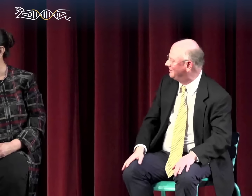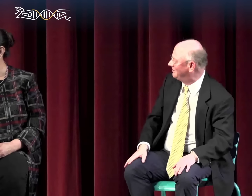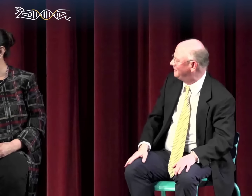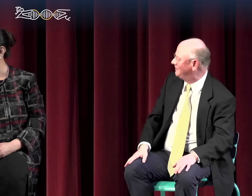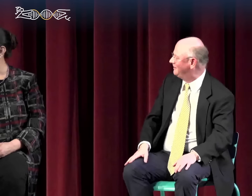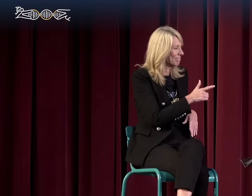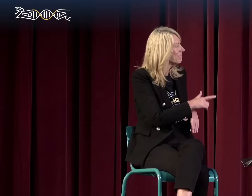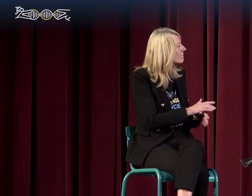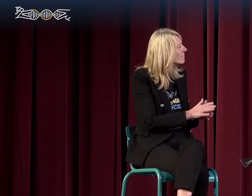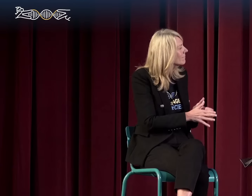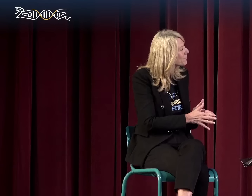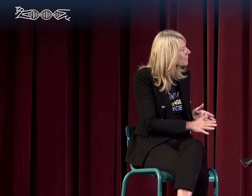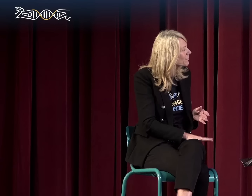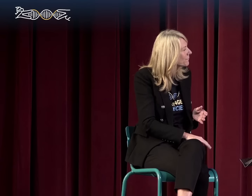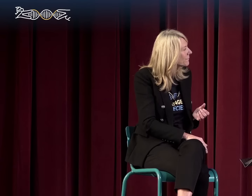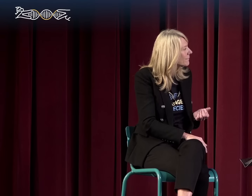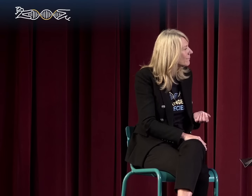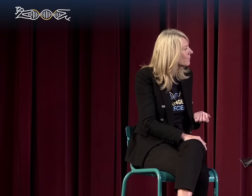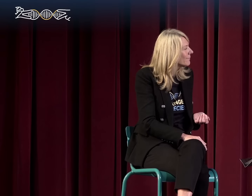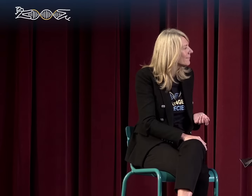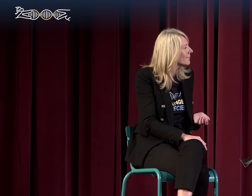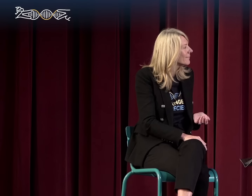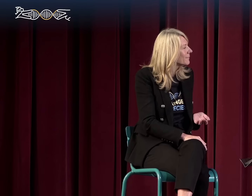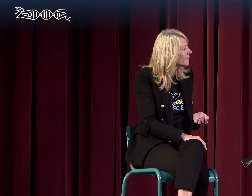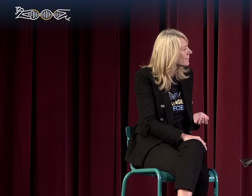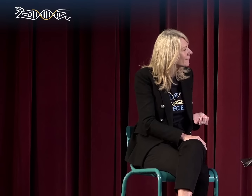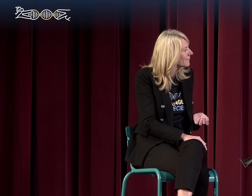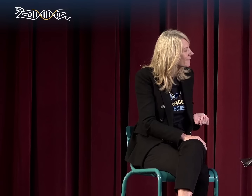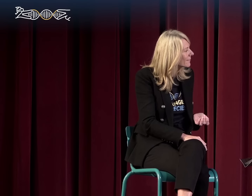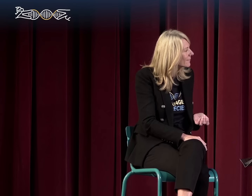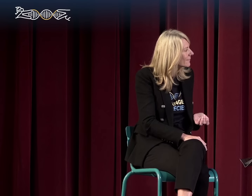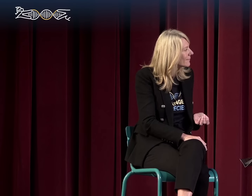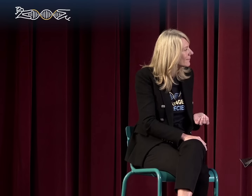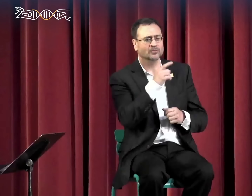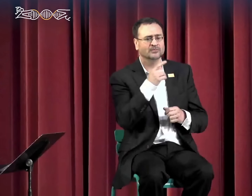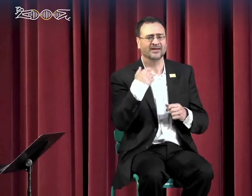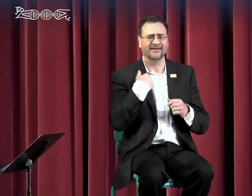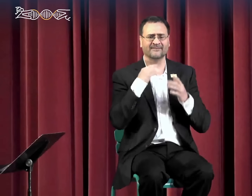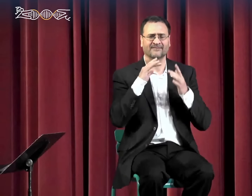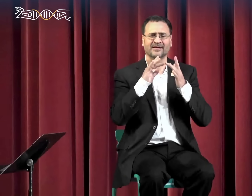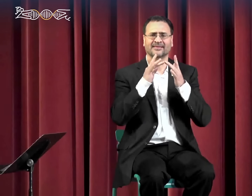I'd love to add to what Dr. Greenwald just said.